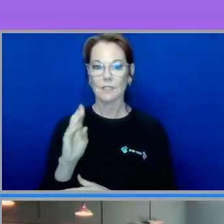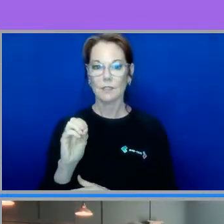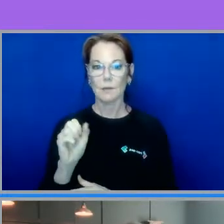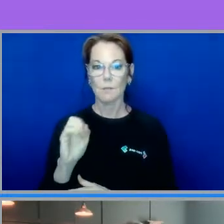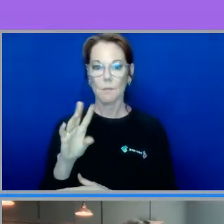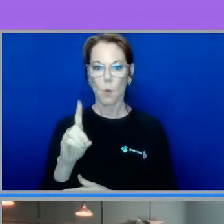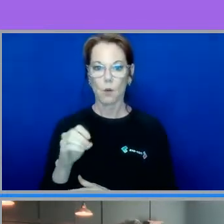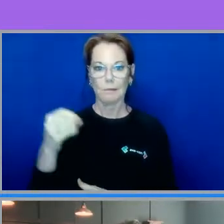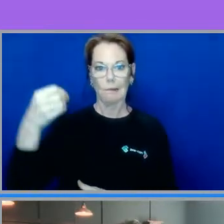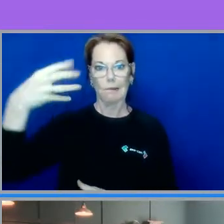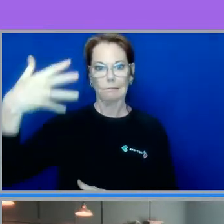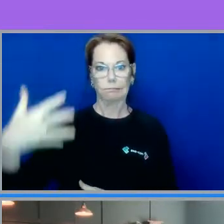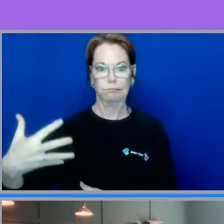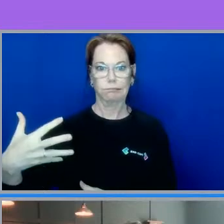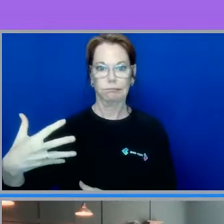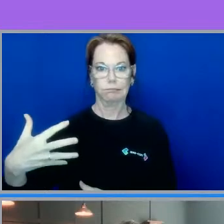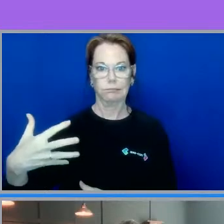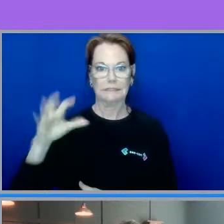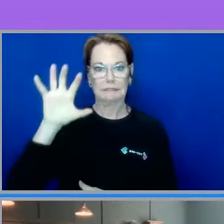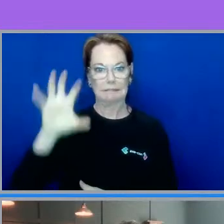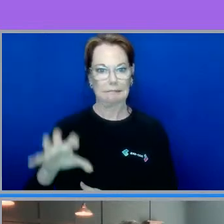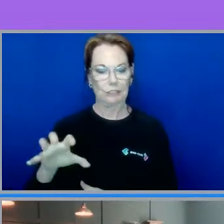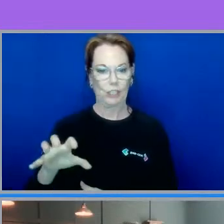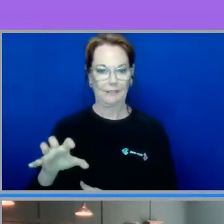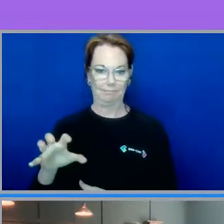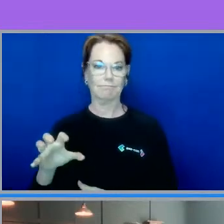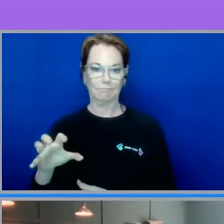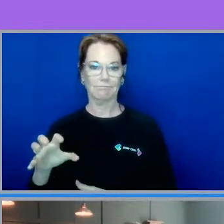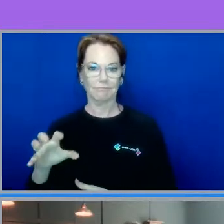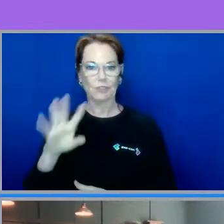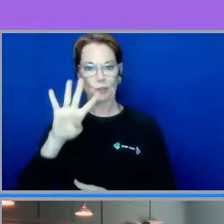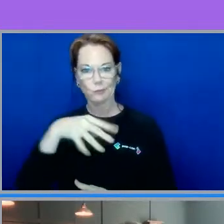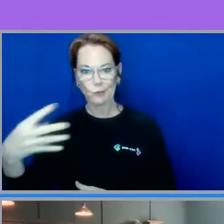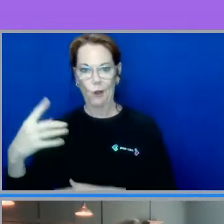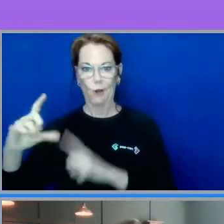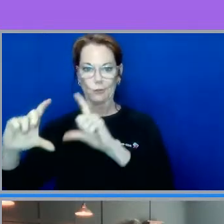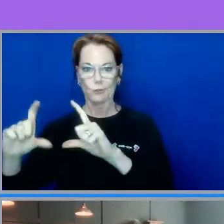a lot of charts in the sidebar menu. It can feel intimidating and overwhelming to add these numbers and arrows. It could get